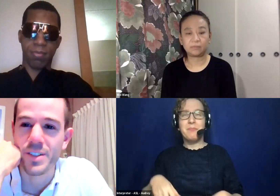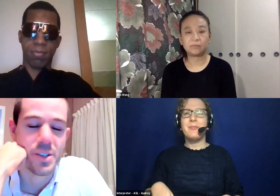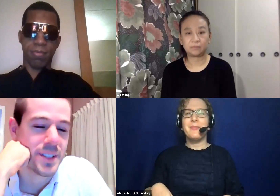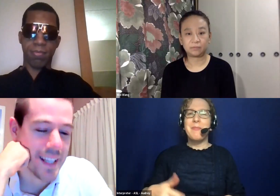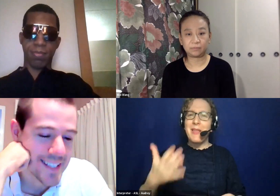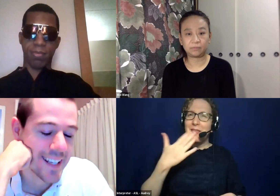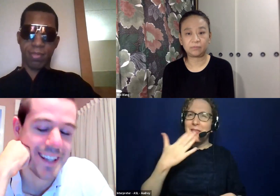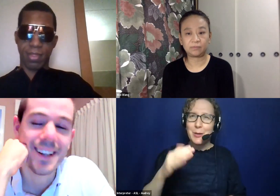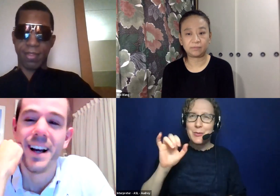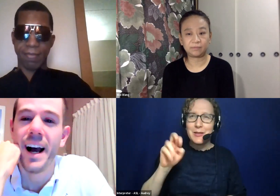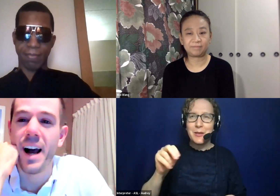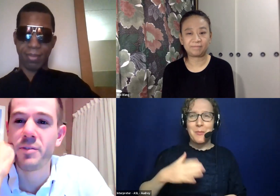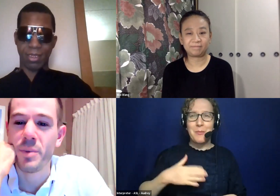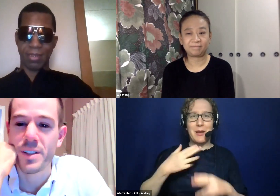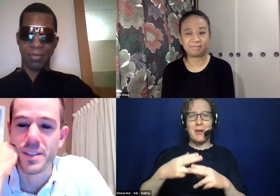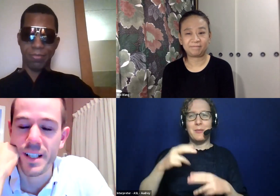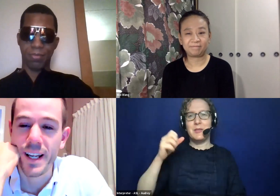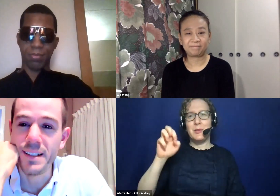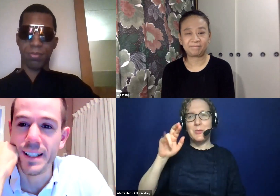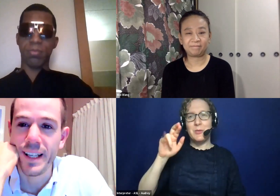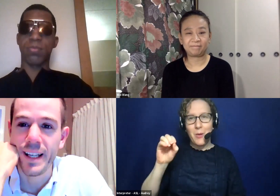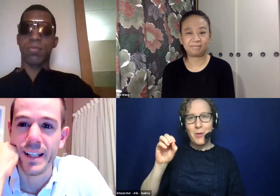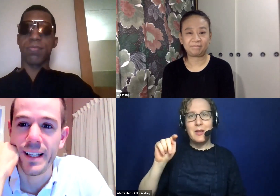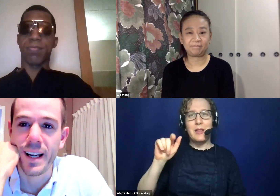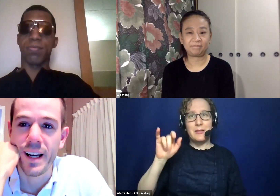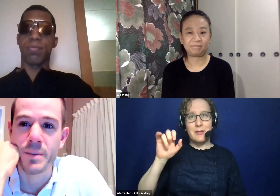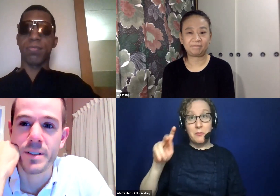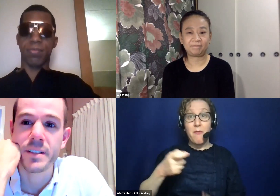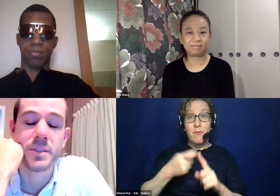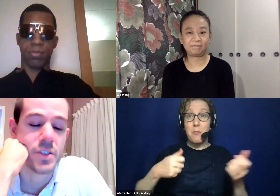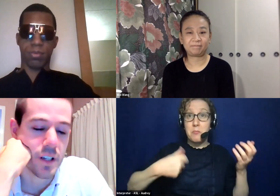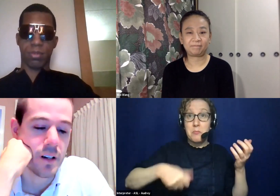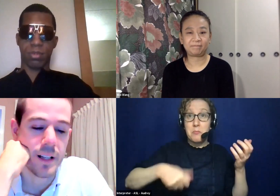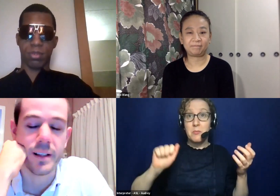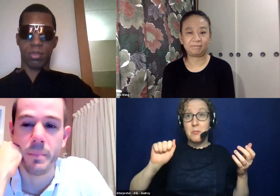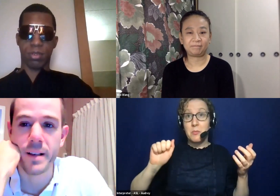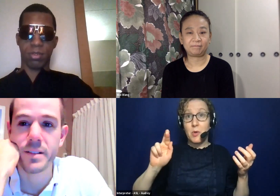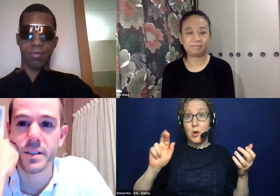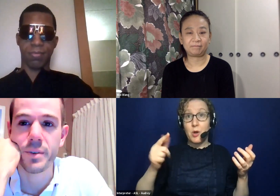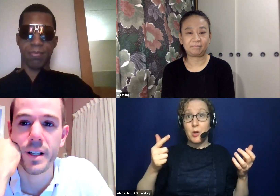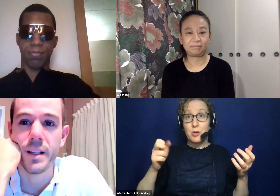My name is Sergio Taleisnik. I'm from Argentina, and I'm a systems Engineer and I did a Master's